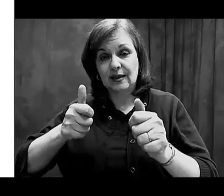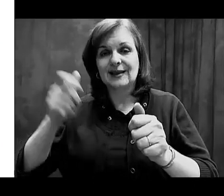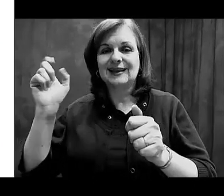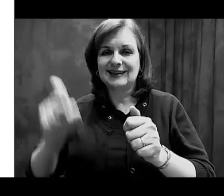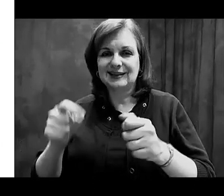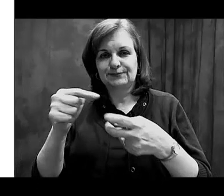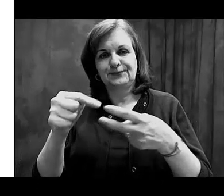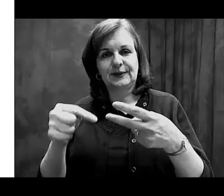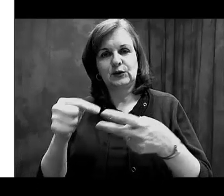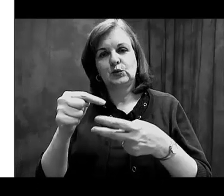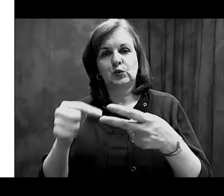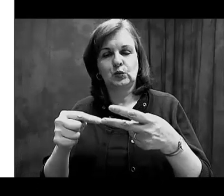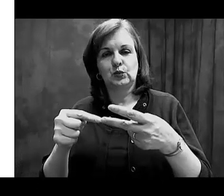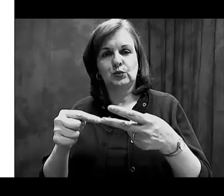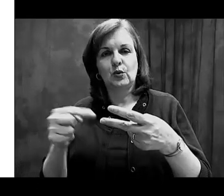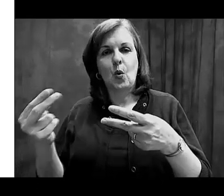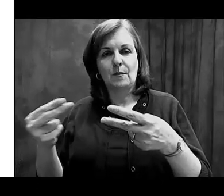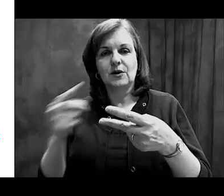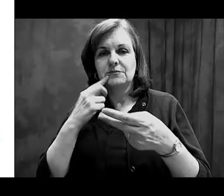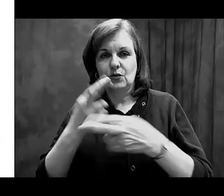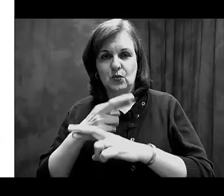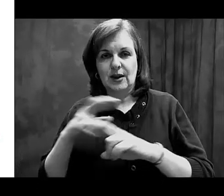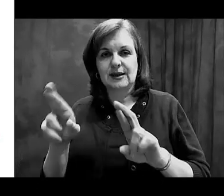it needs these hormones to be released